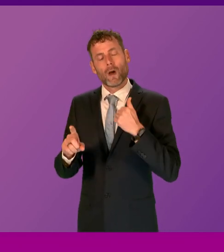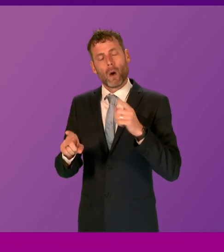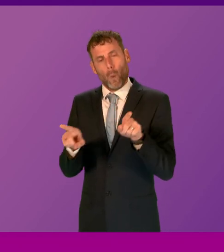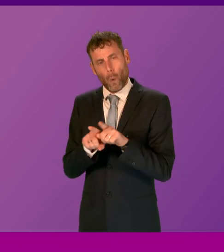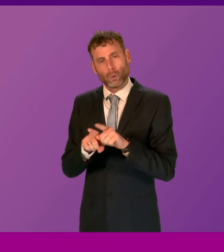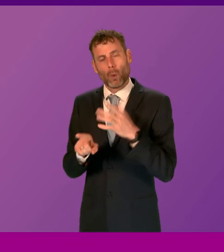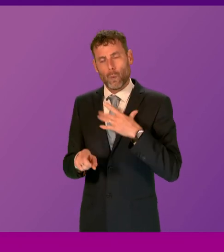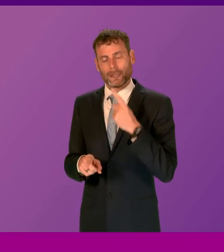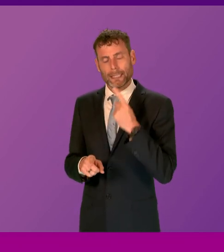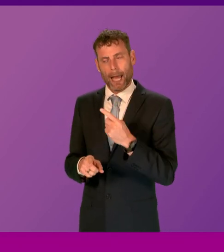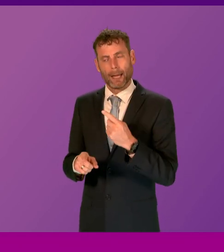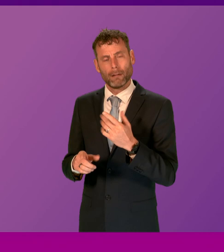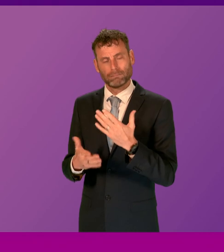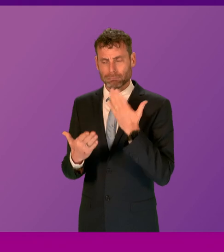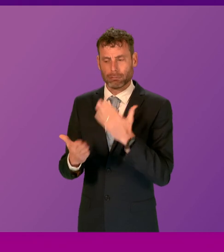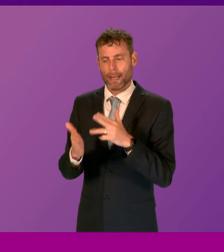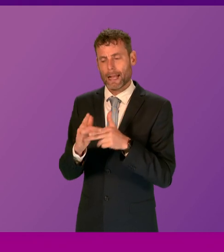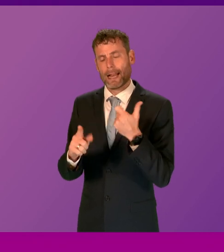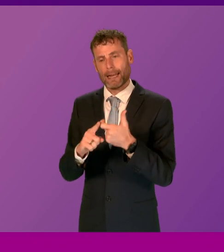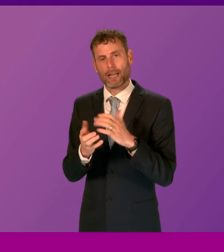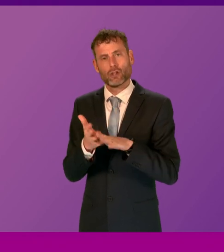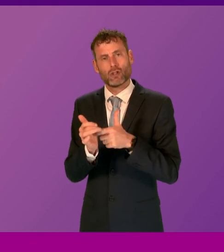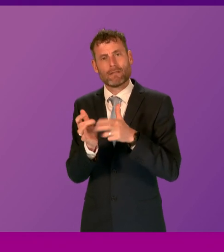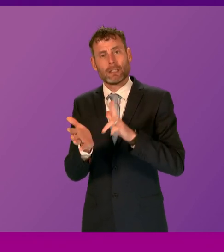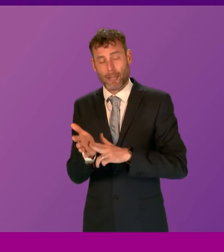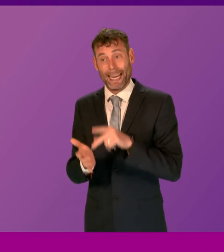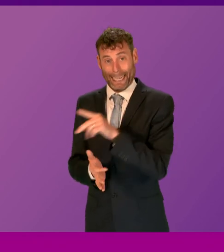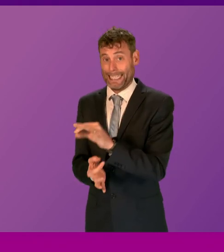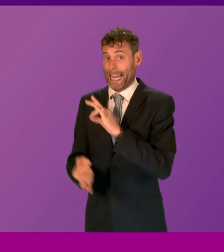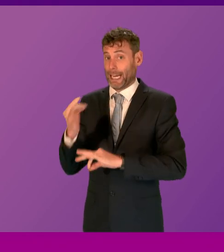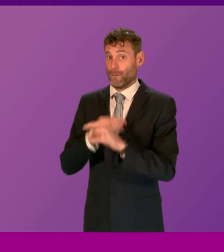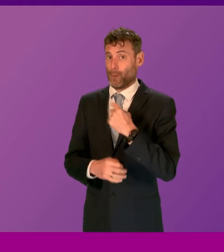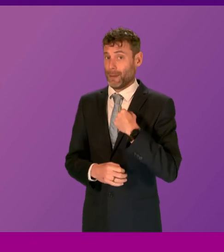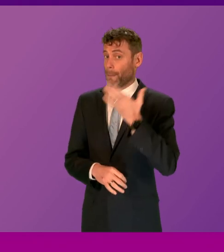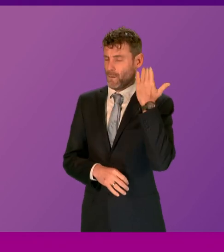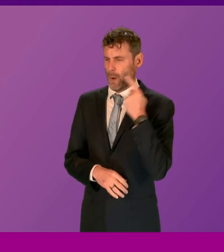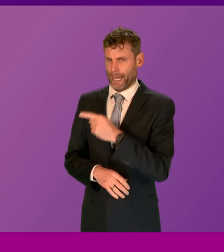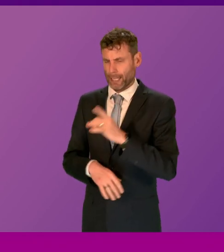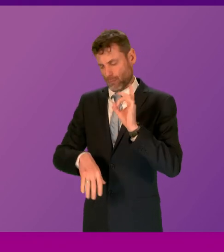I have been interviewed by him in the past, and he was a robust but extremely professional journalist.